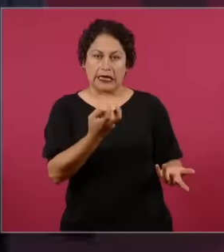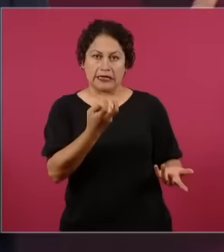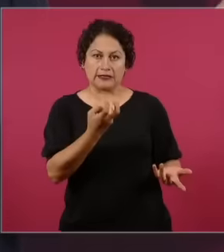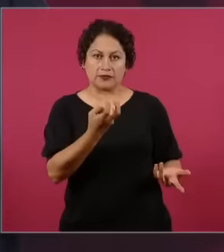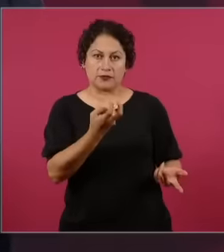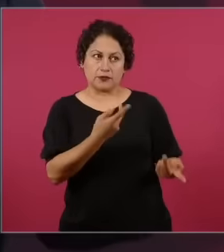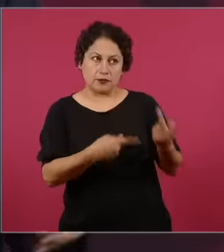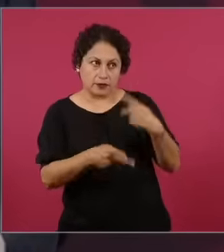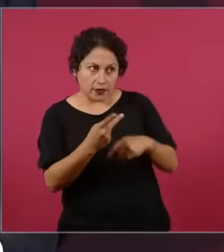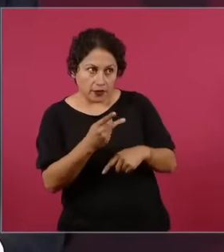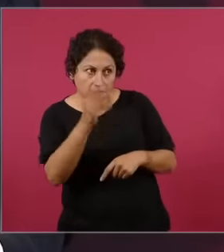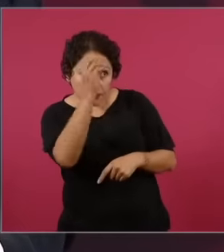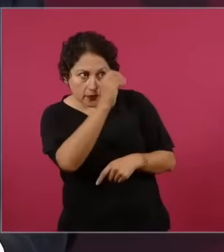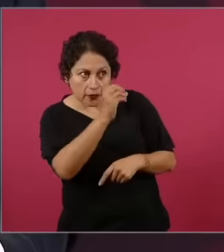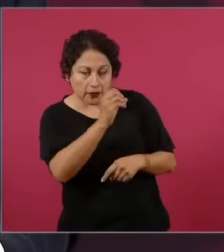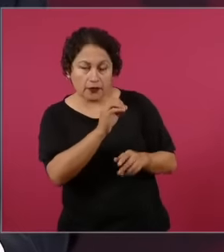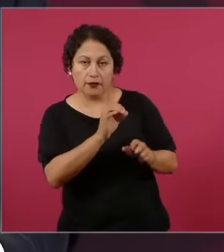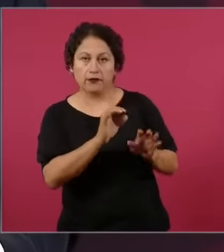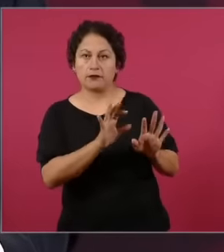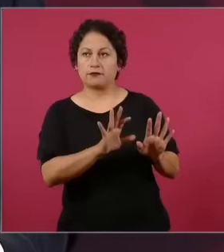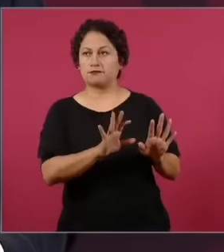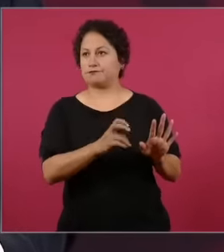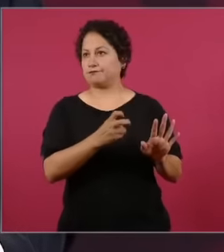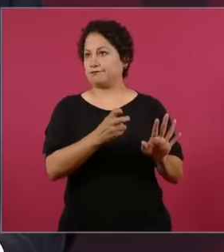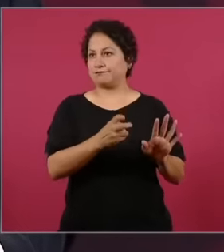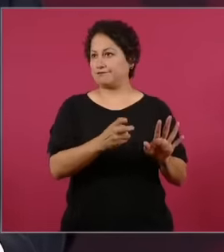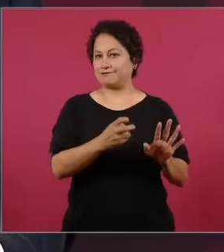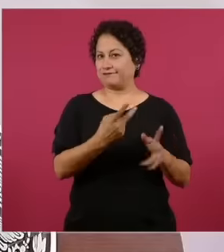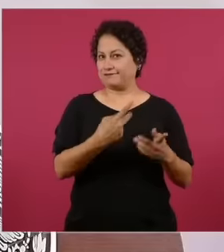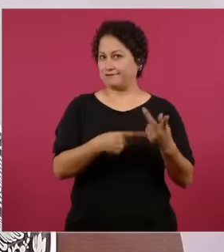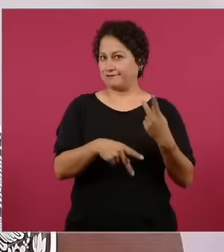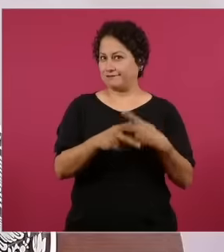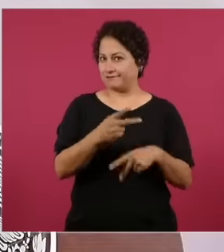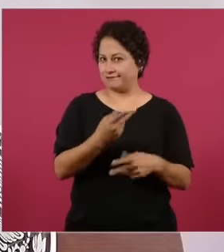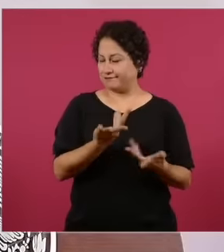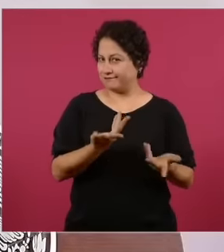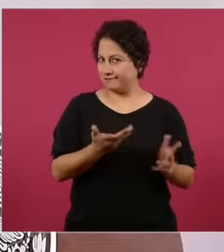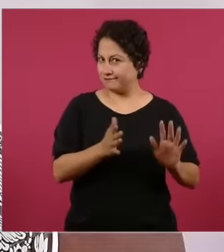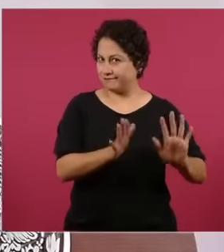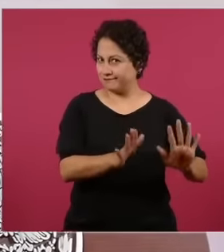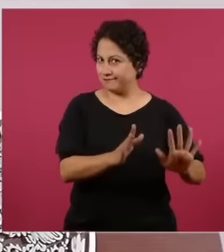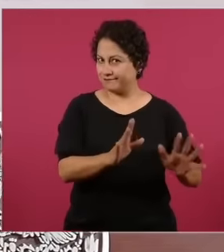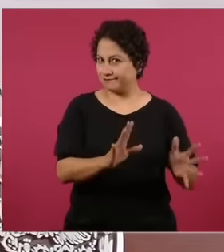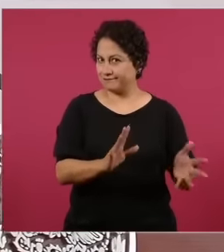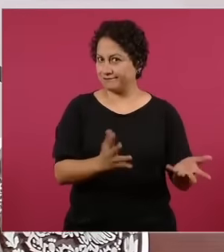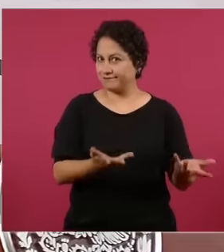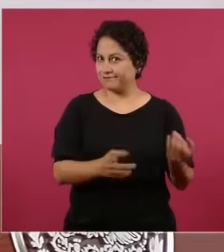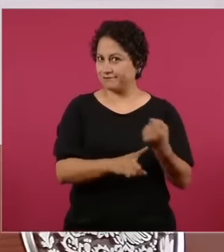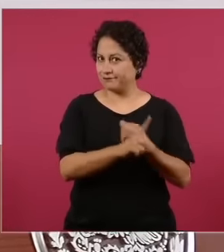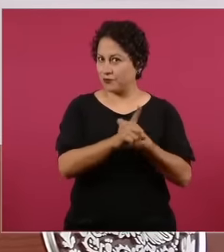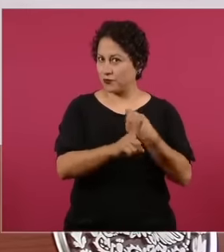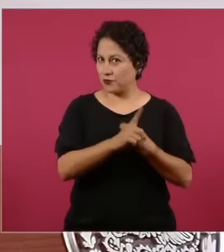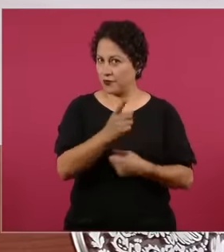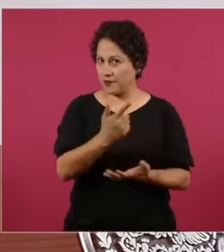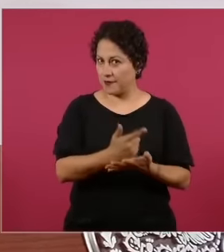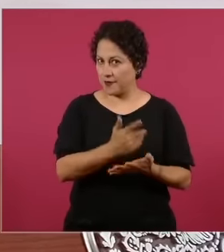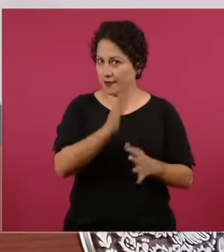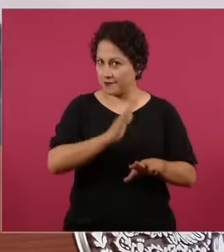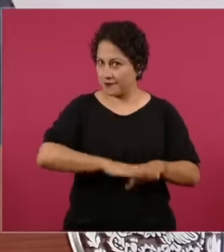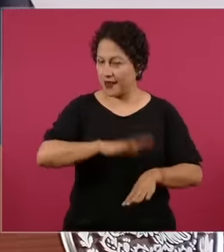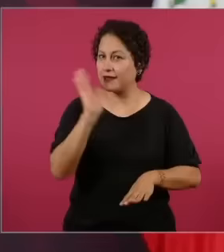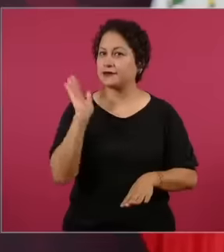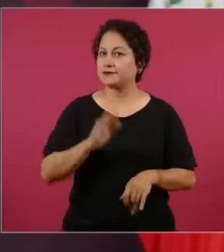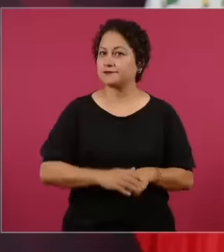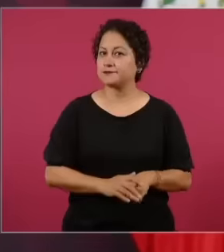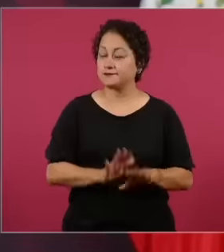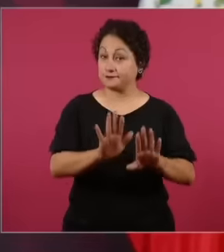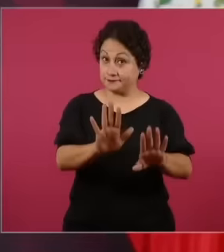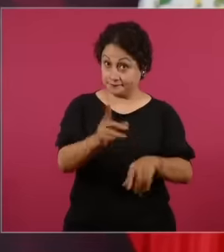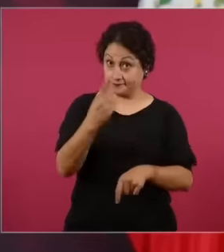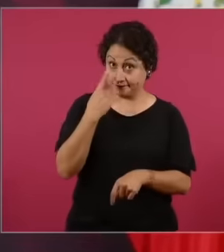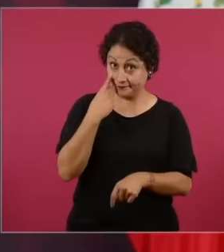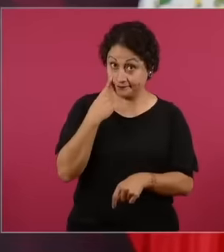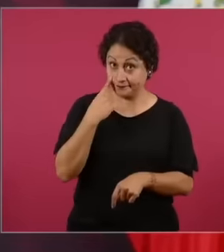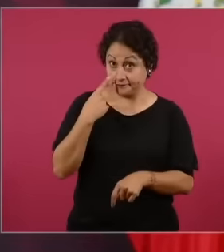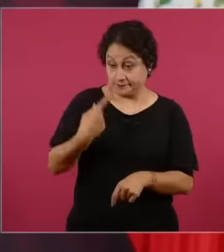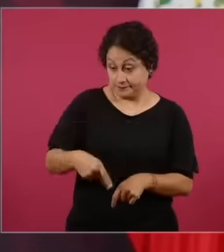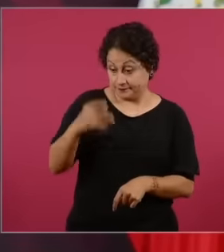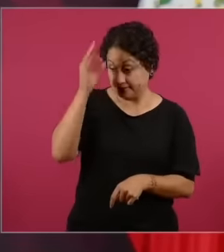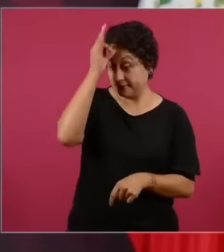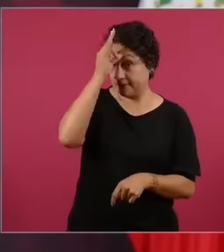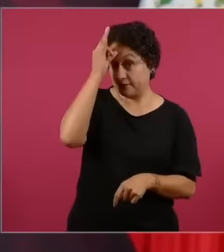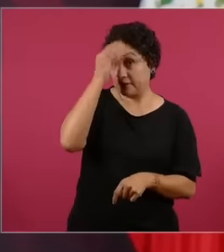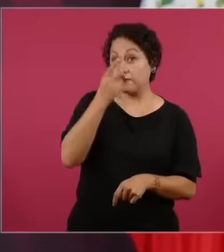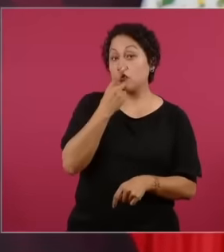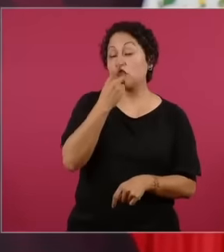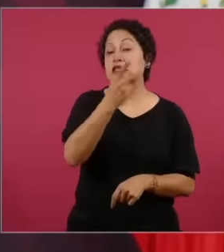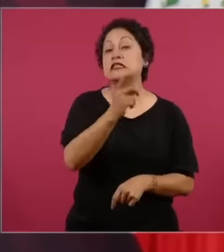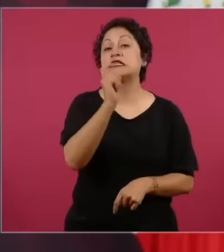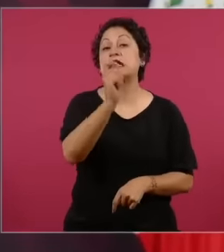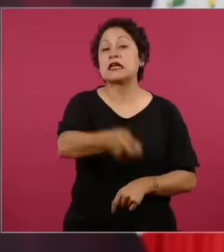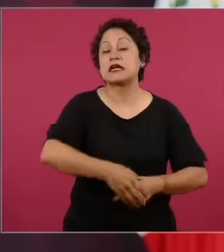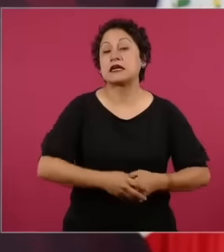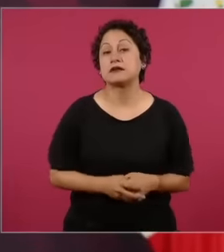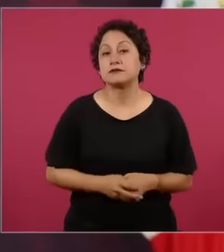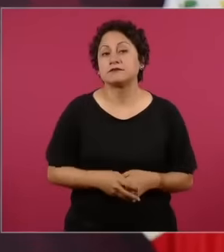a shame now, yes, as our philosopher would say, but what a need it is.